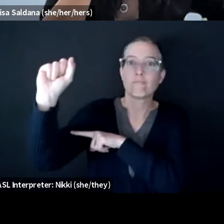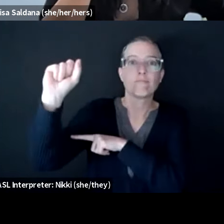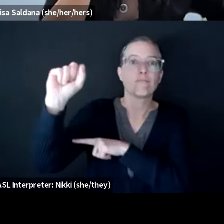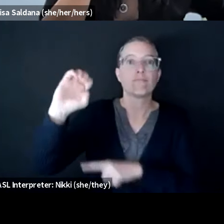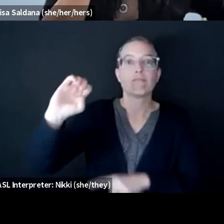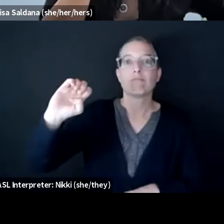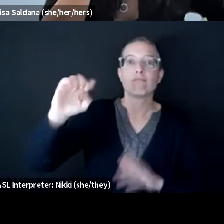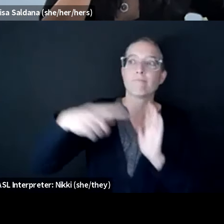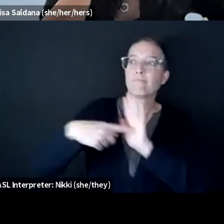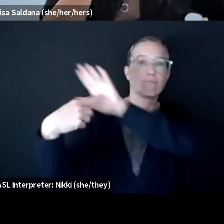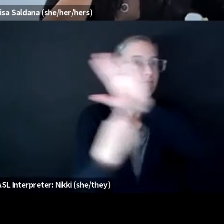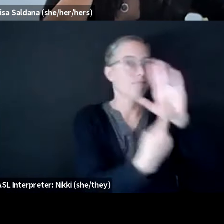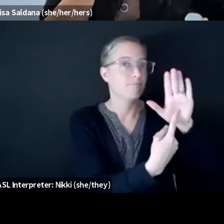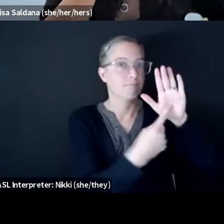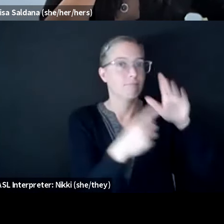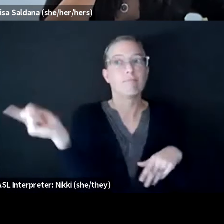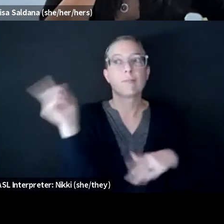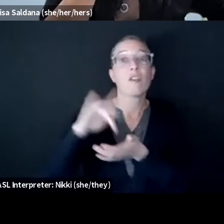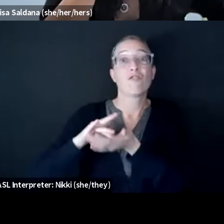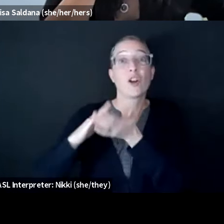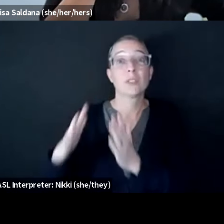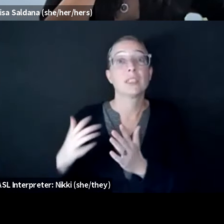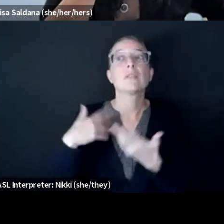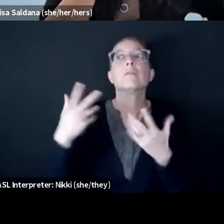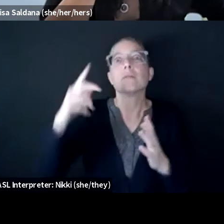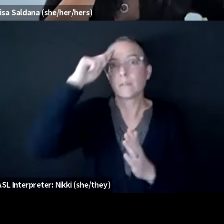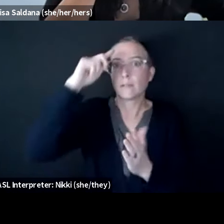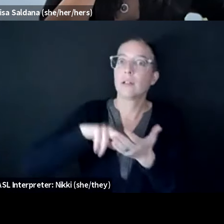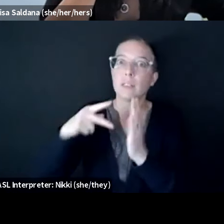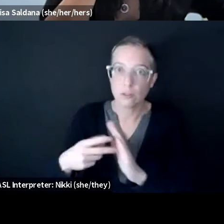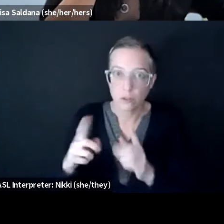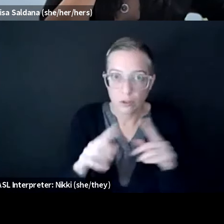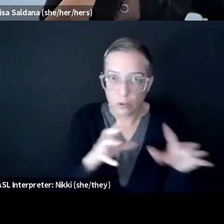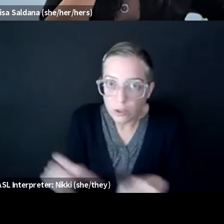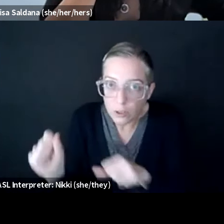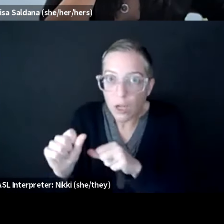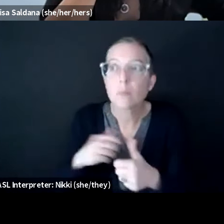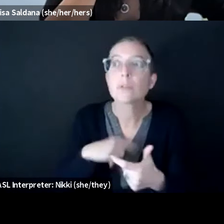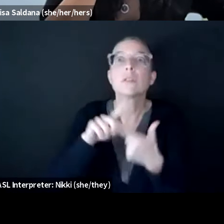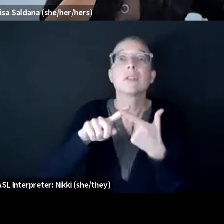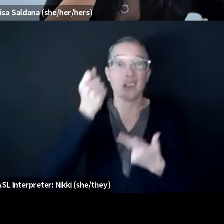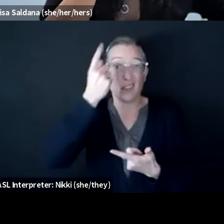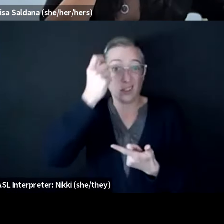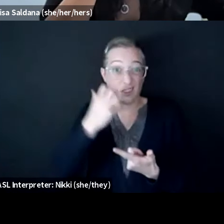Michelle Chui: had an intention to adopt understand the value that we're willing to spend time helping us with this project.